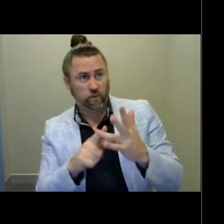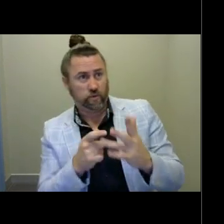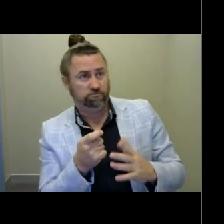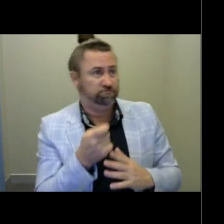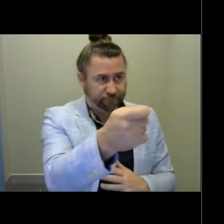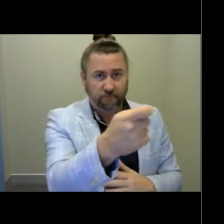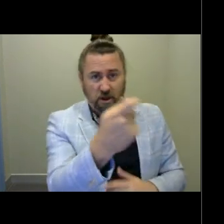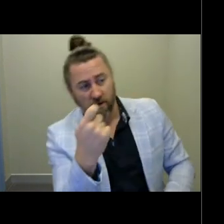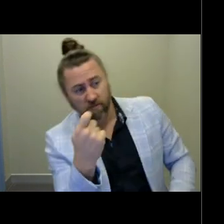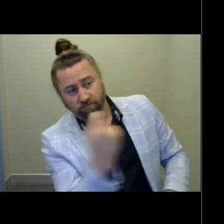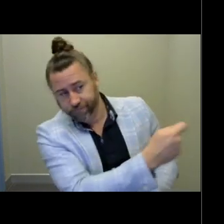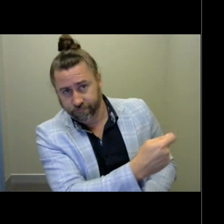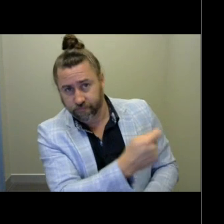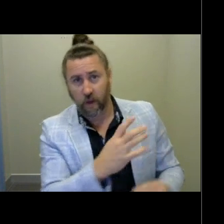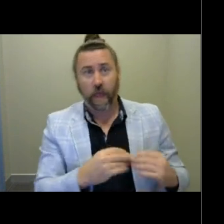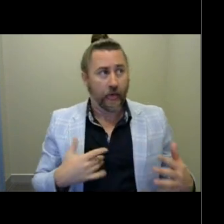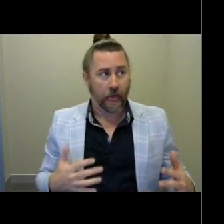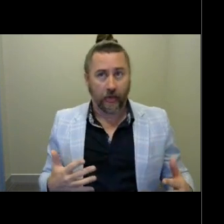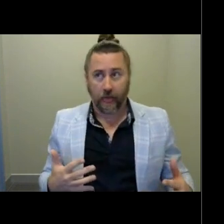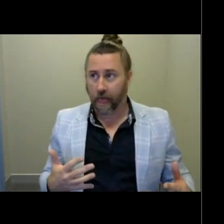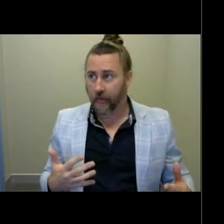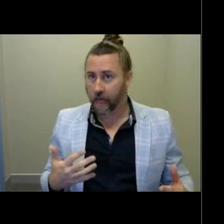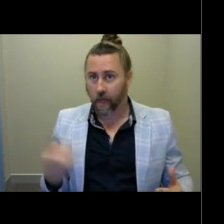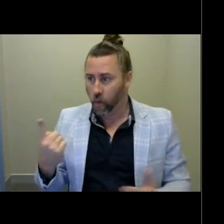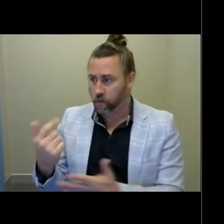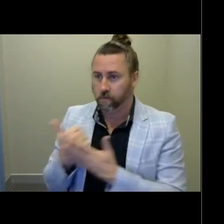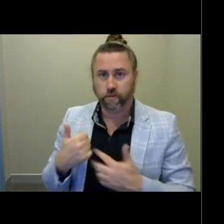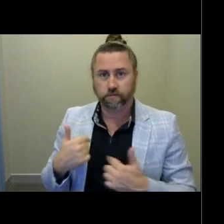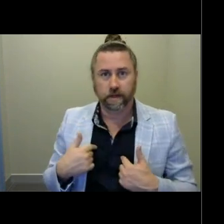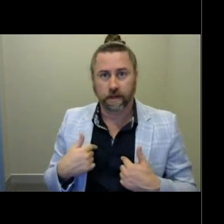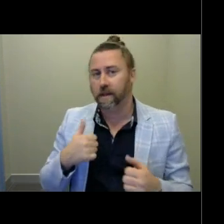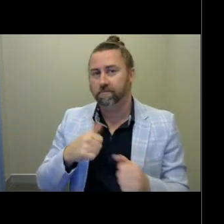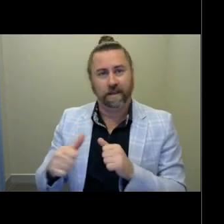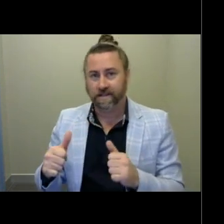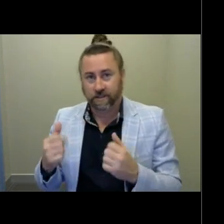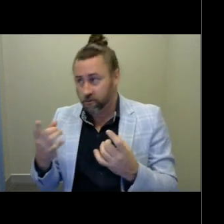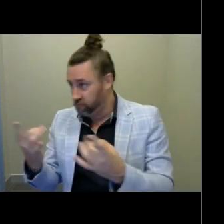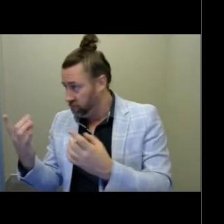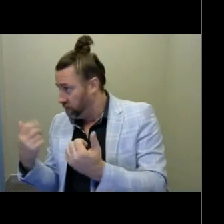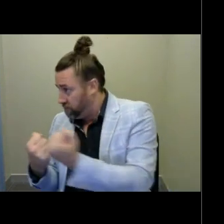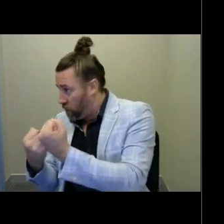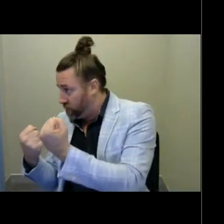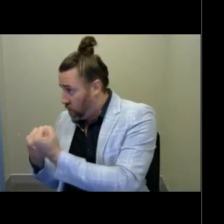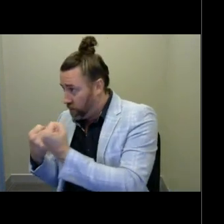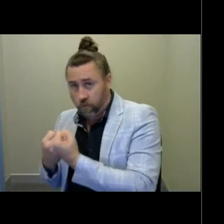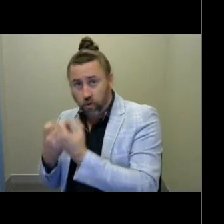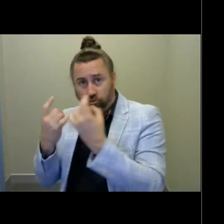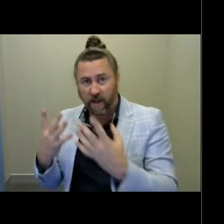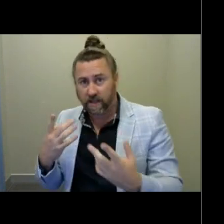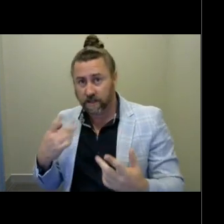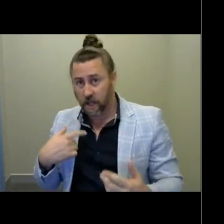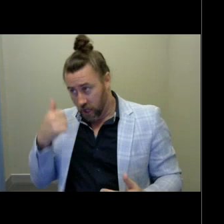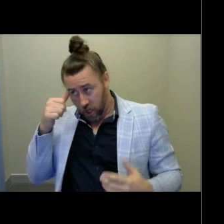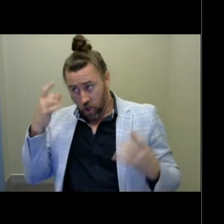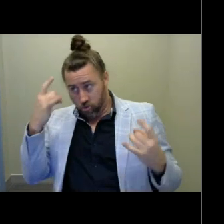idea in place of, okay, if the respondent reacts really badly to this DVO and I'm in